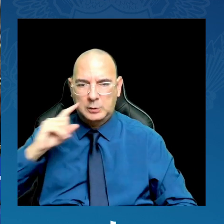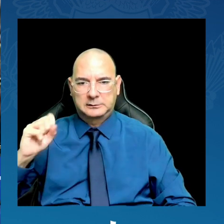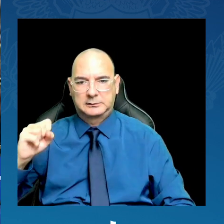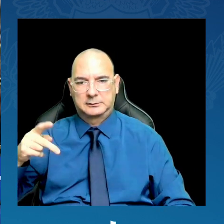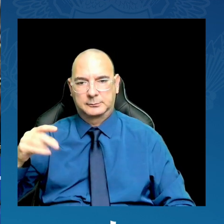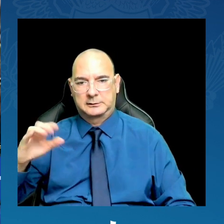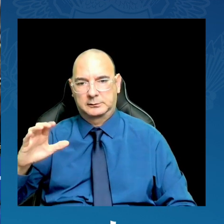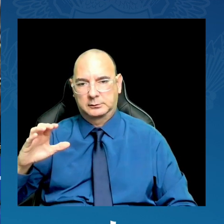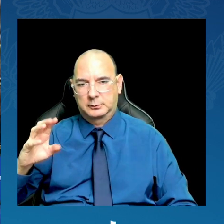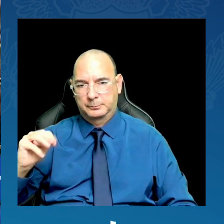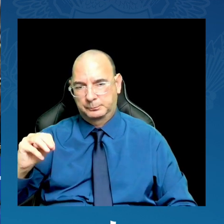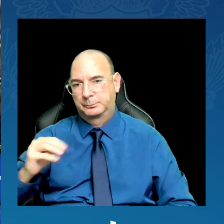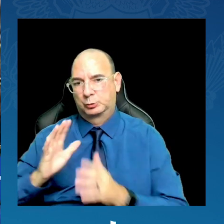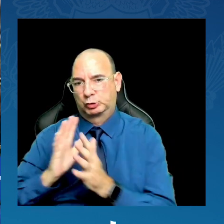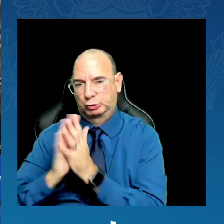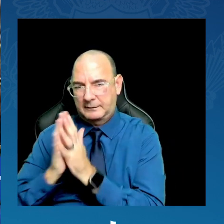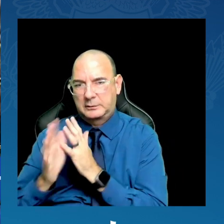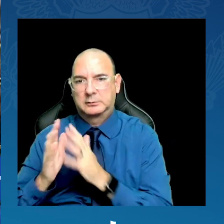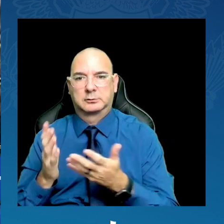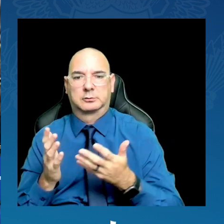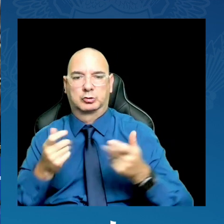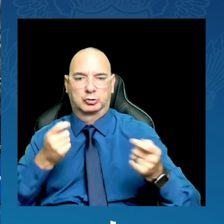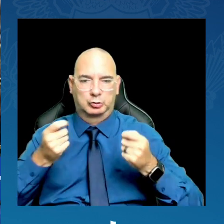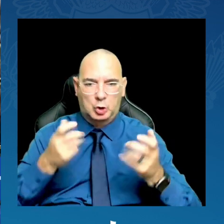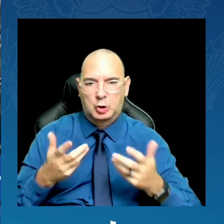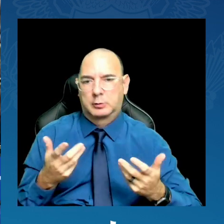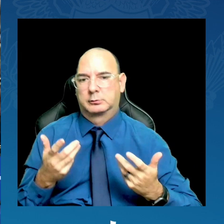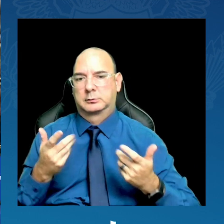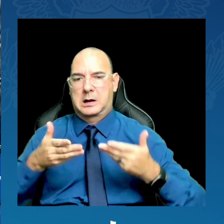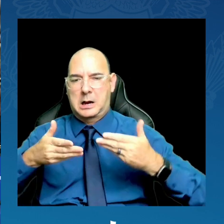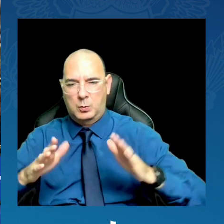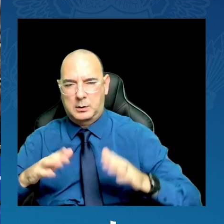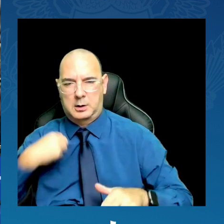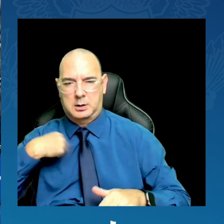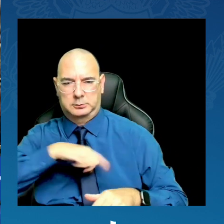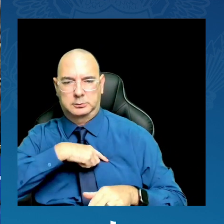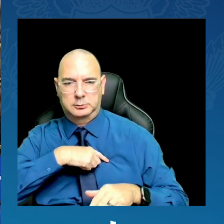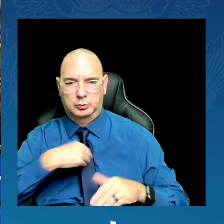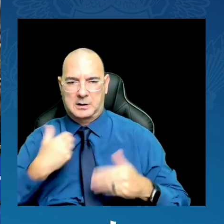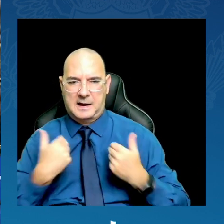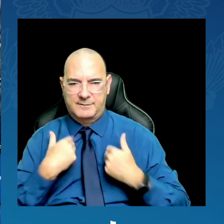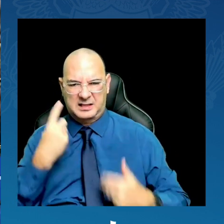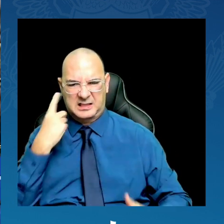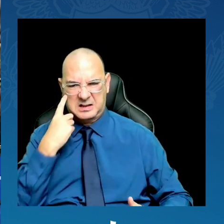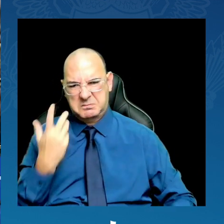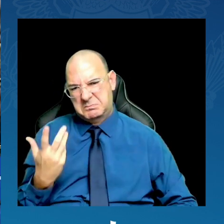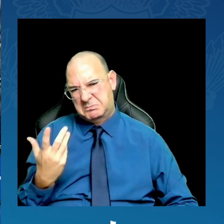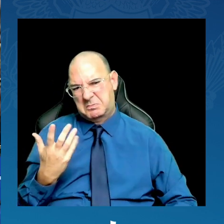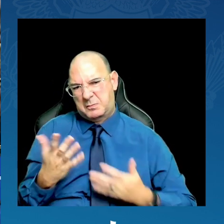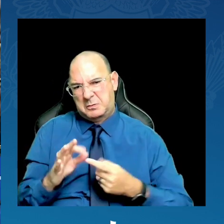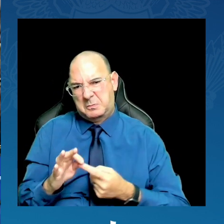allows us to have, I think, particularly unique insights into the innovative space operations